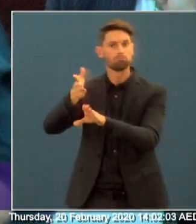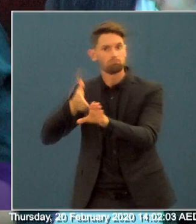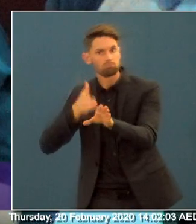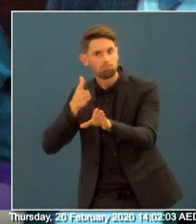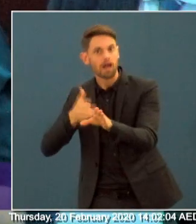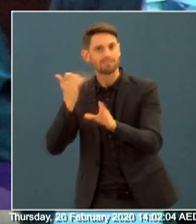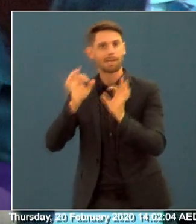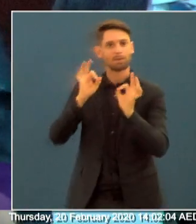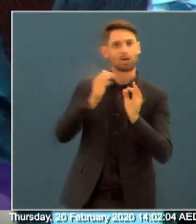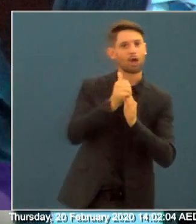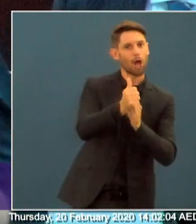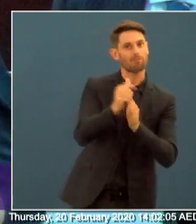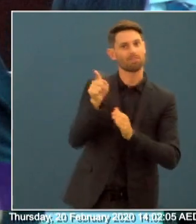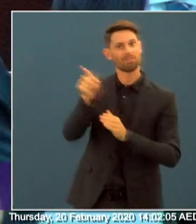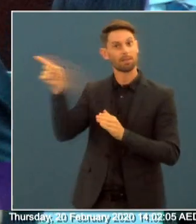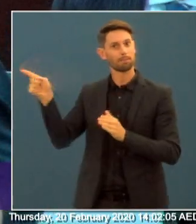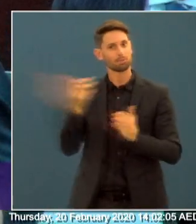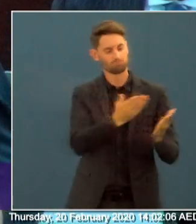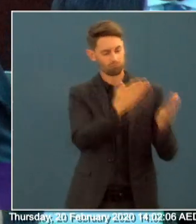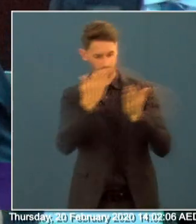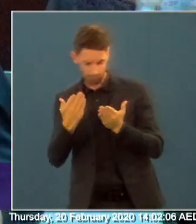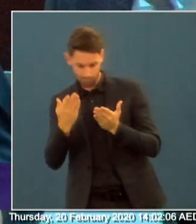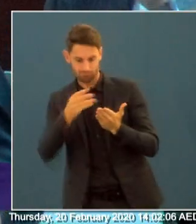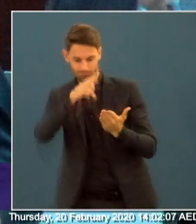We have included that document in part D